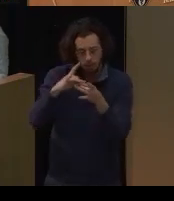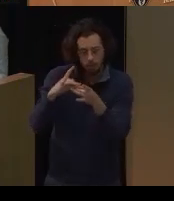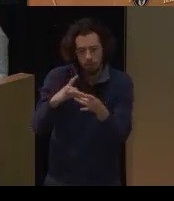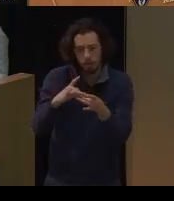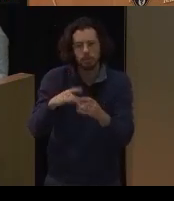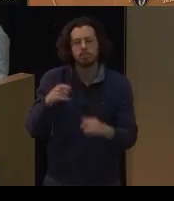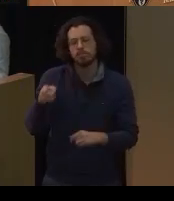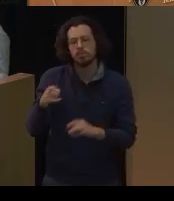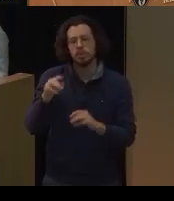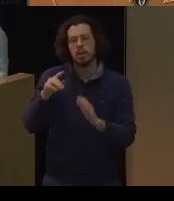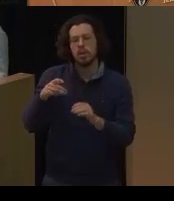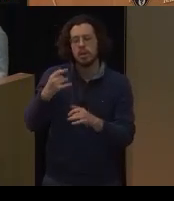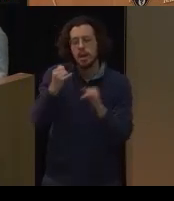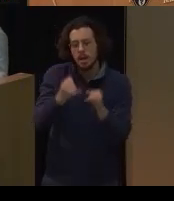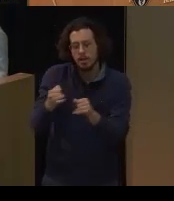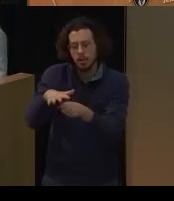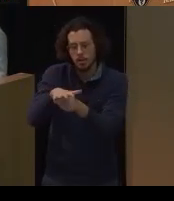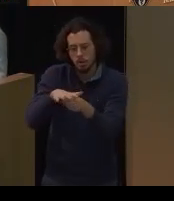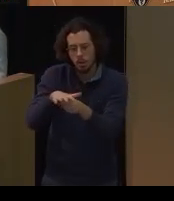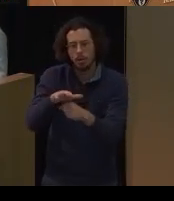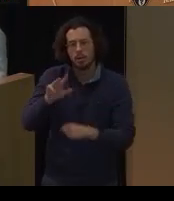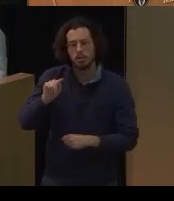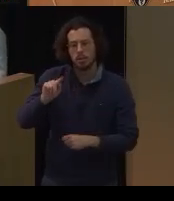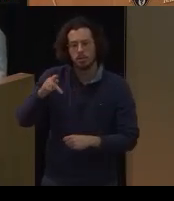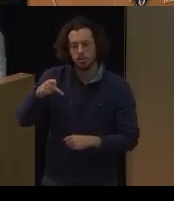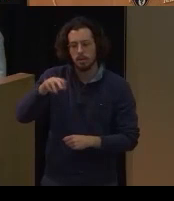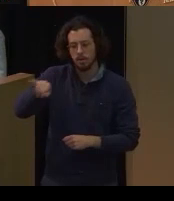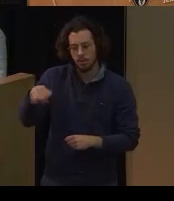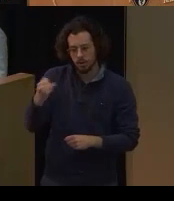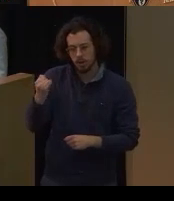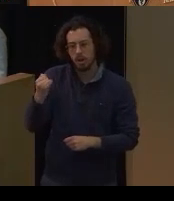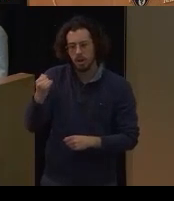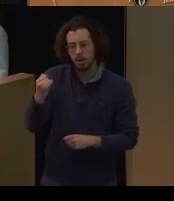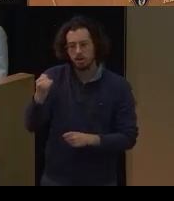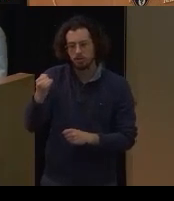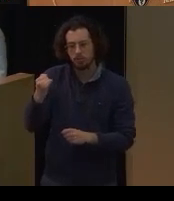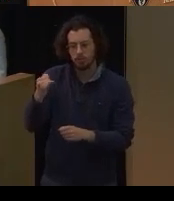localized tpj regions from our participants that we selected as the neurofeedback target